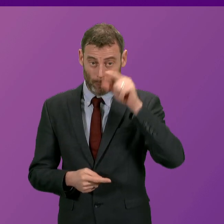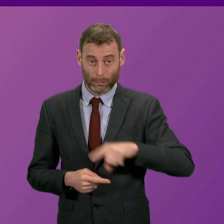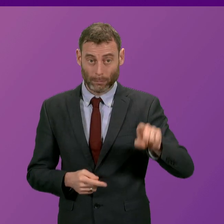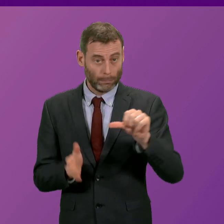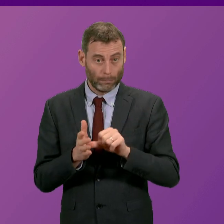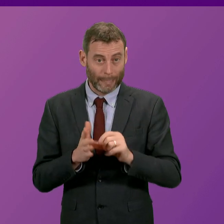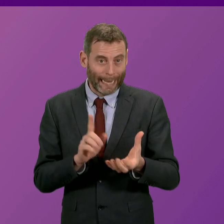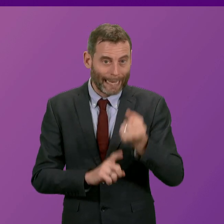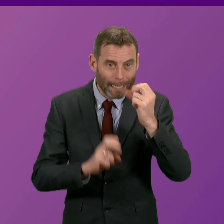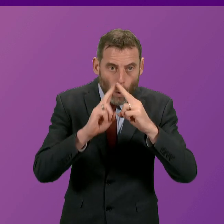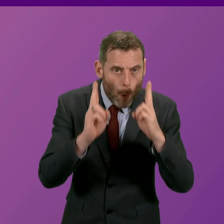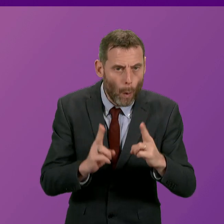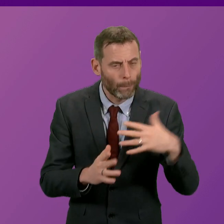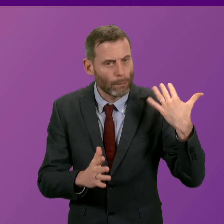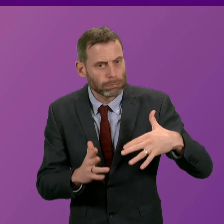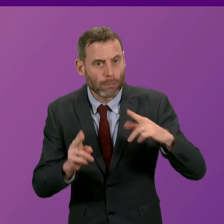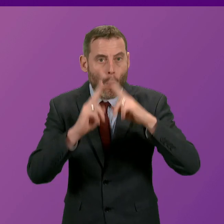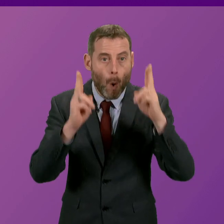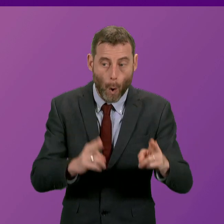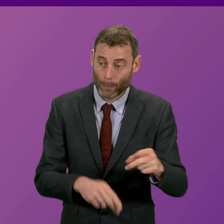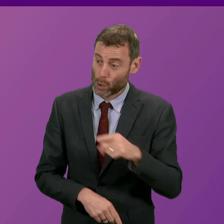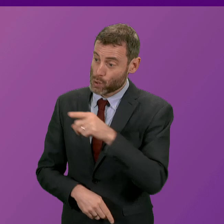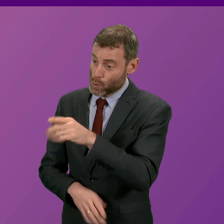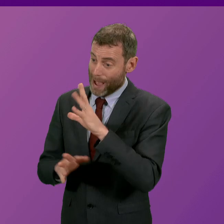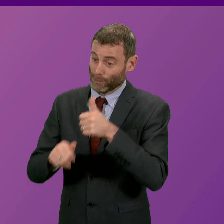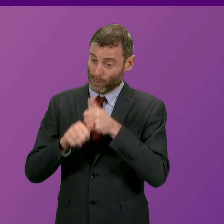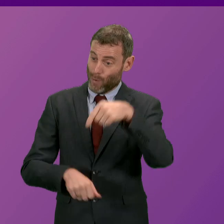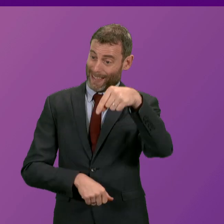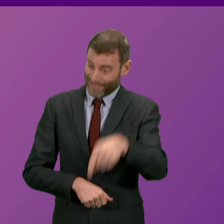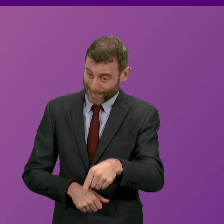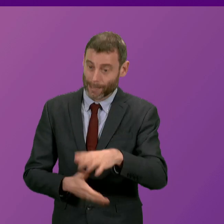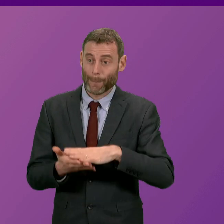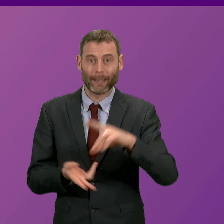they need to back the budget that releases the money to do that?